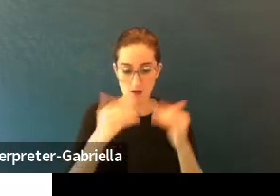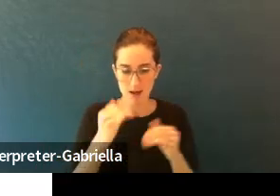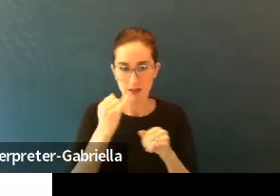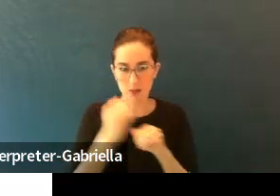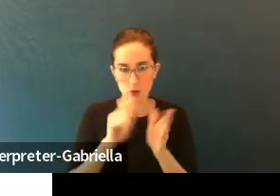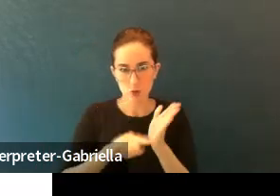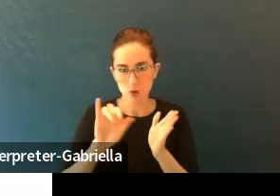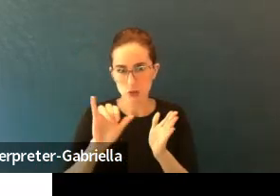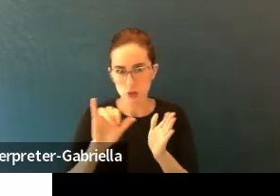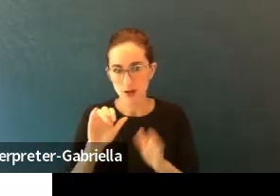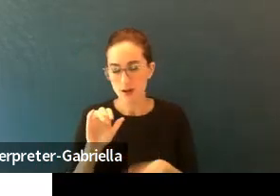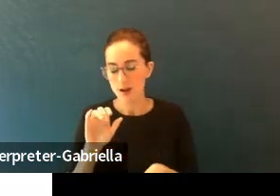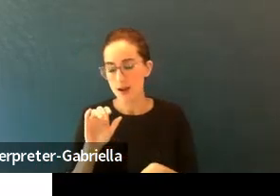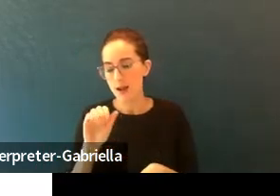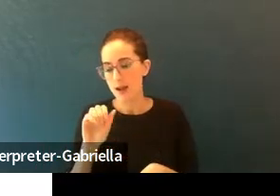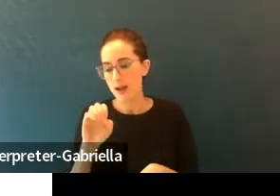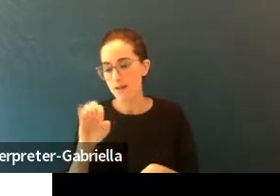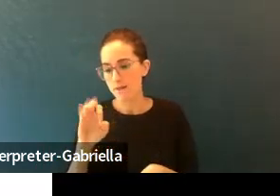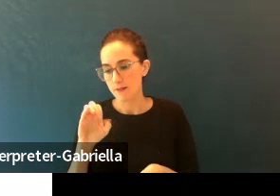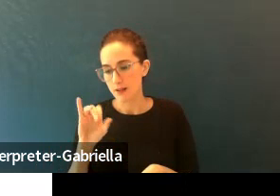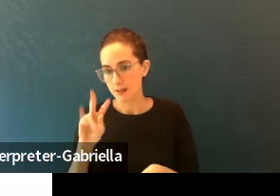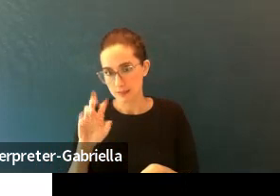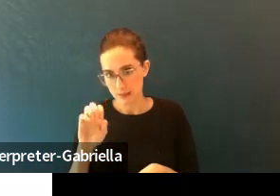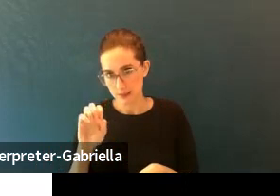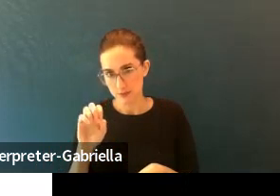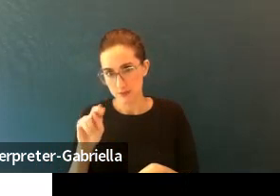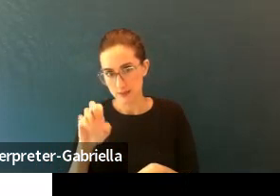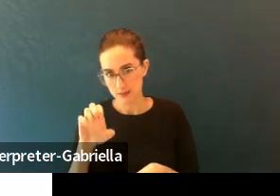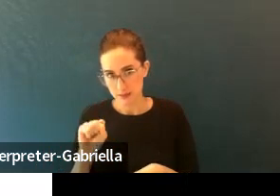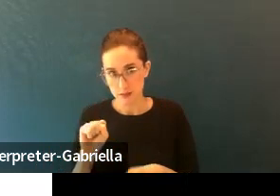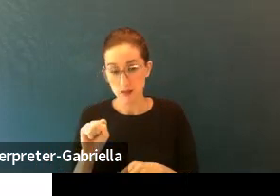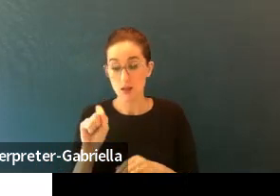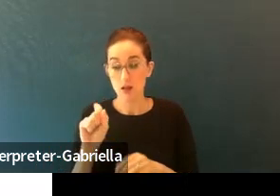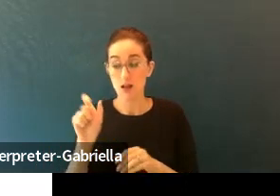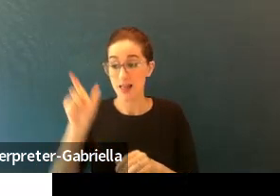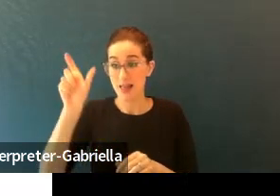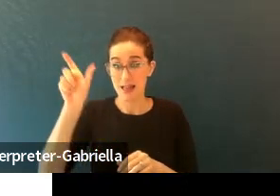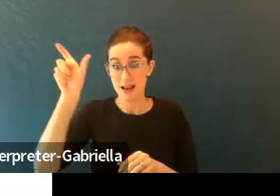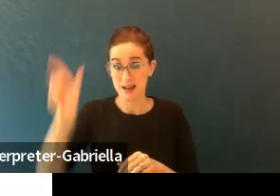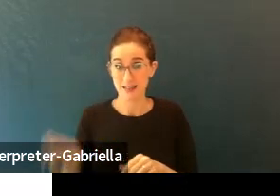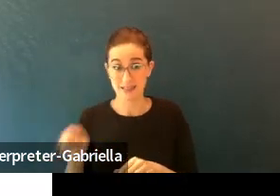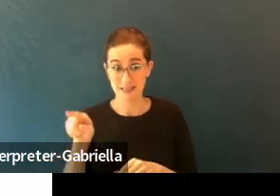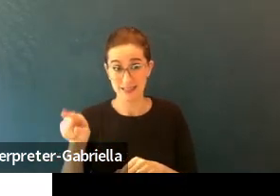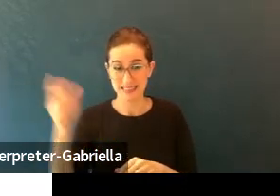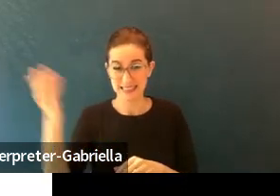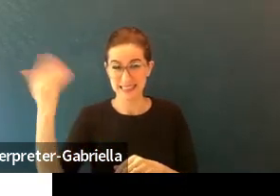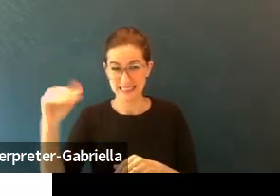you'll see on the right side there on the left page. The Institute's new research The second one that's highlighted data requests